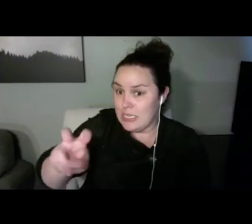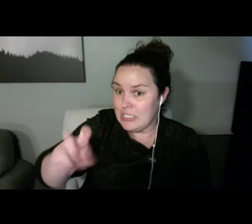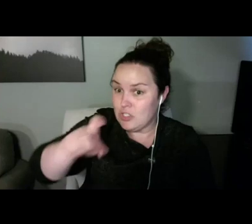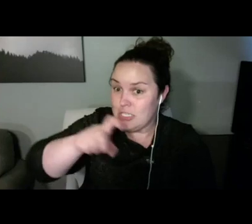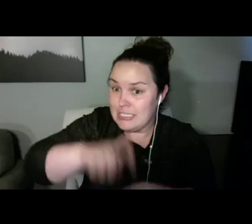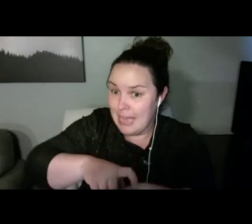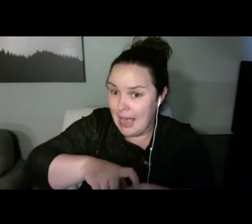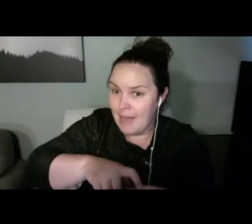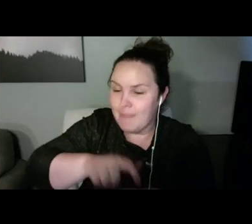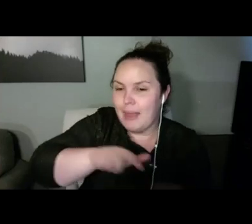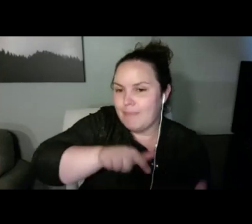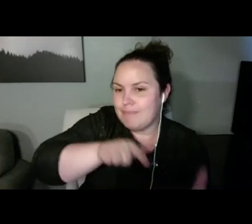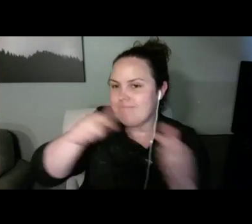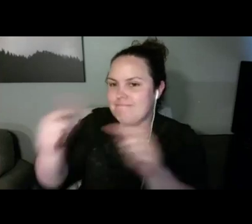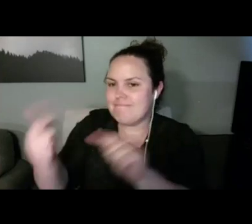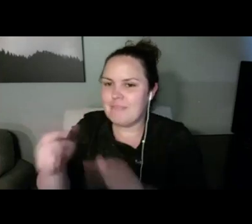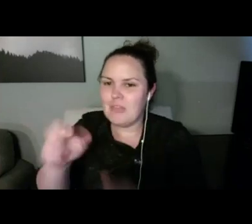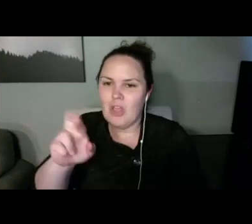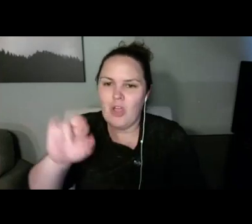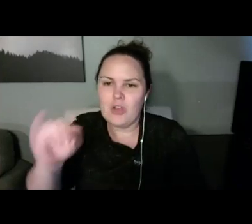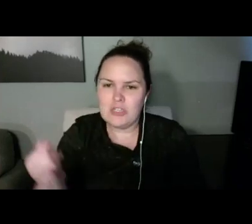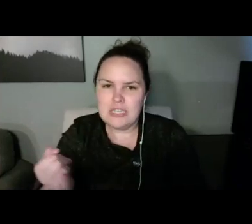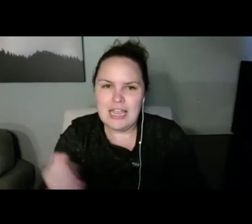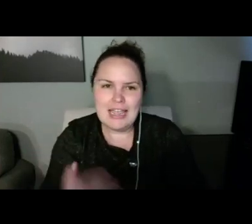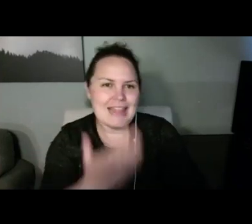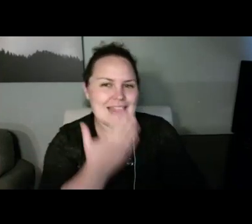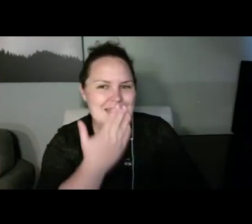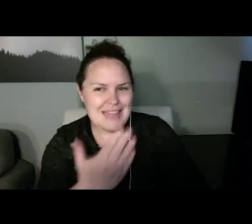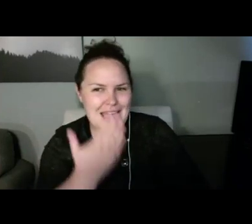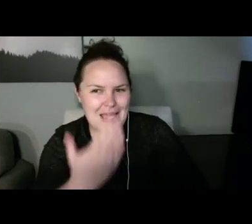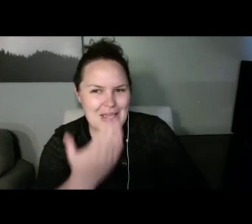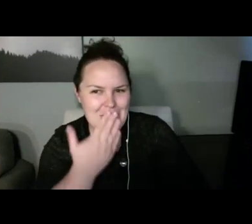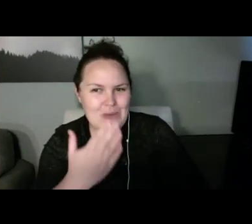Alright Jen, thanks a lot. Thanks for the welcome.